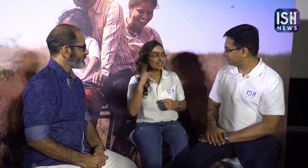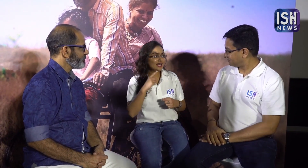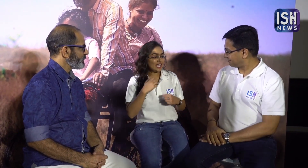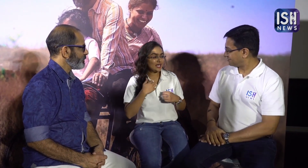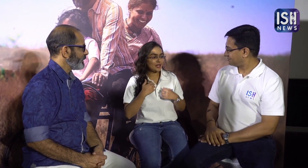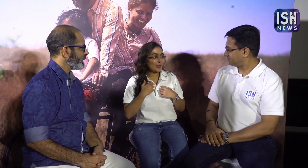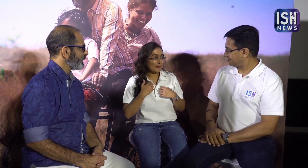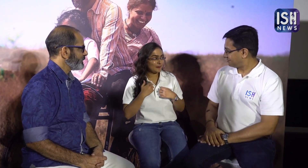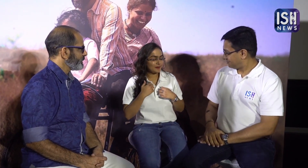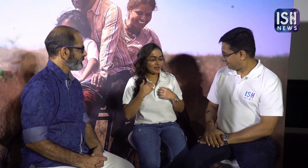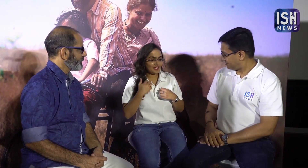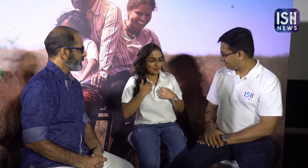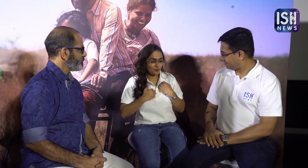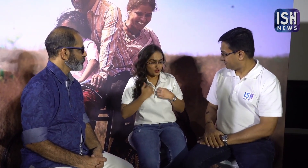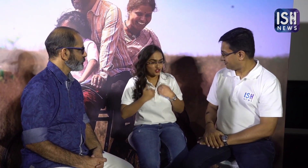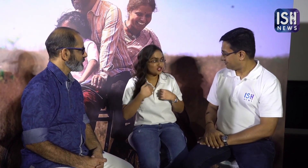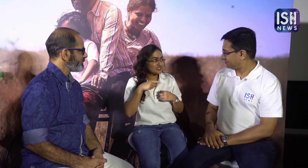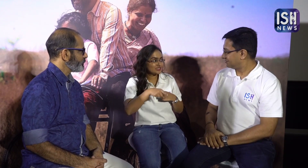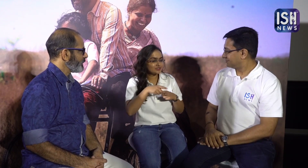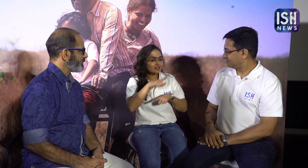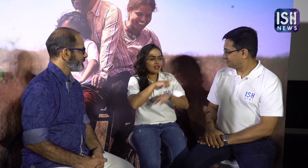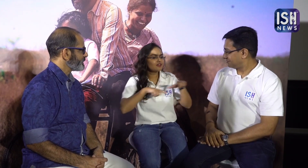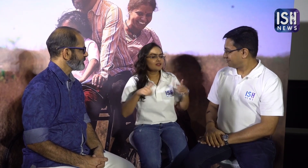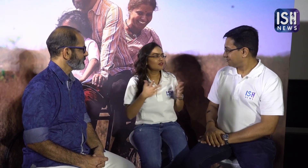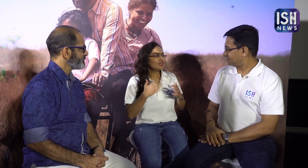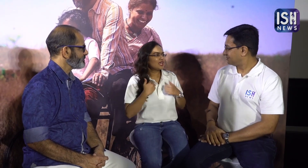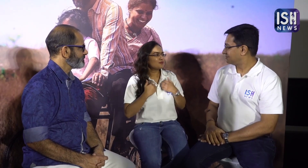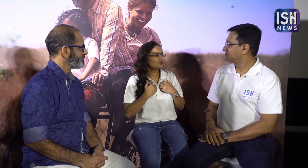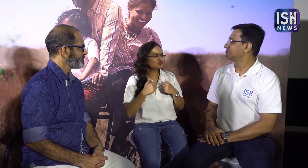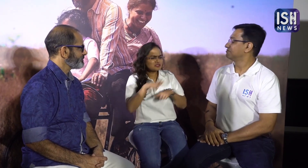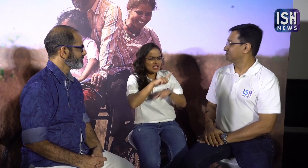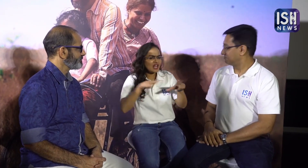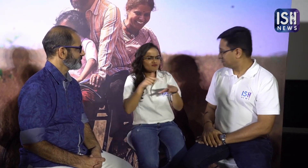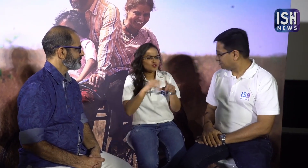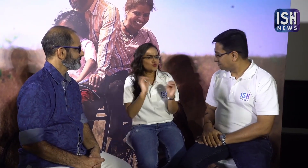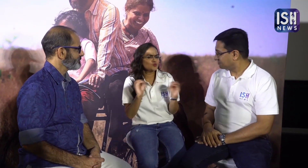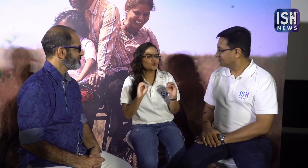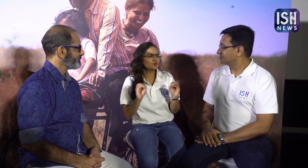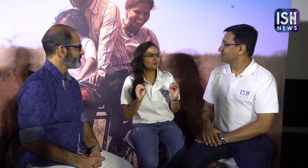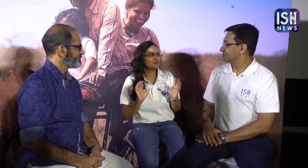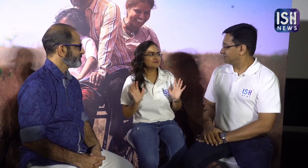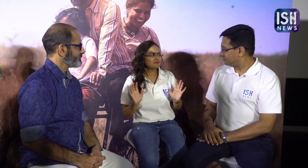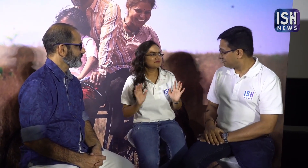He is saying that emotions do not have a language.